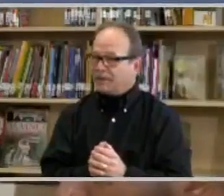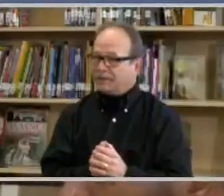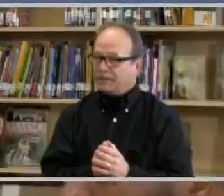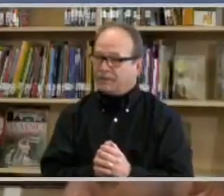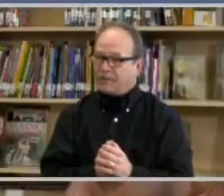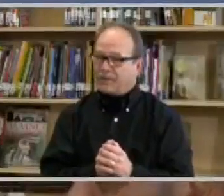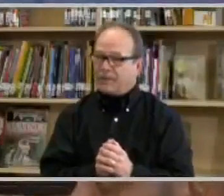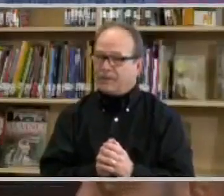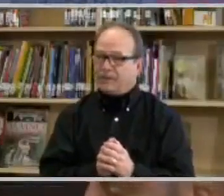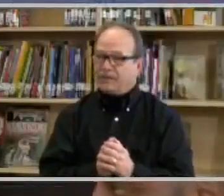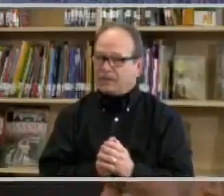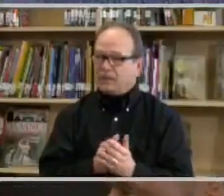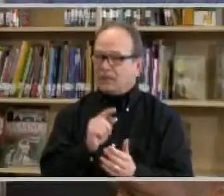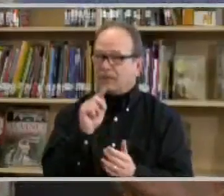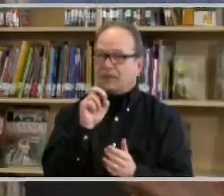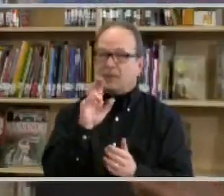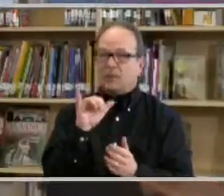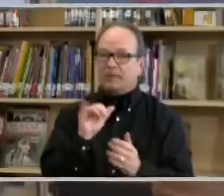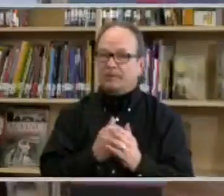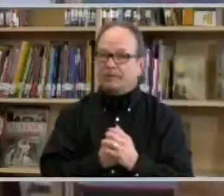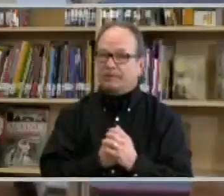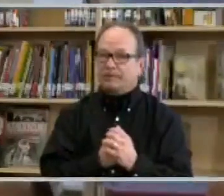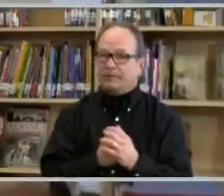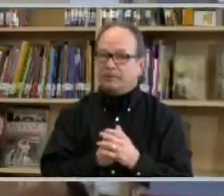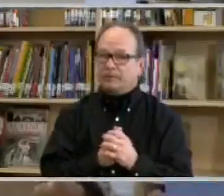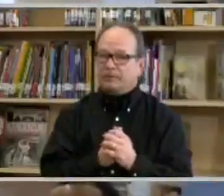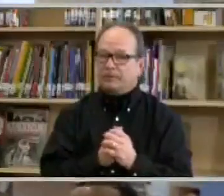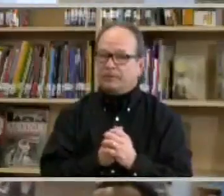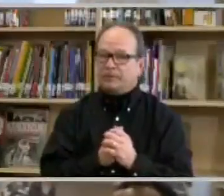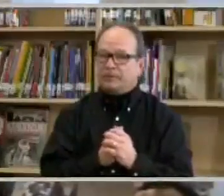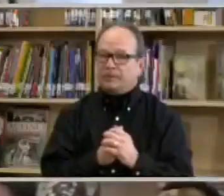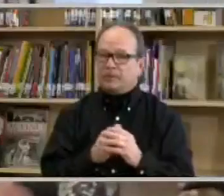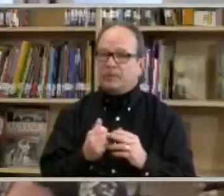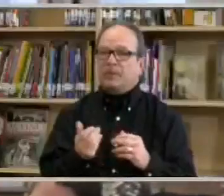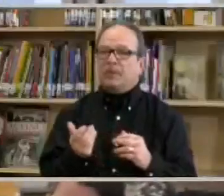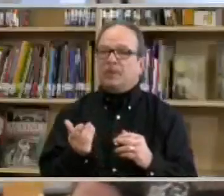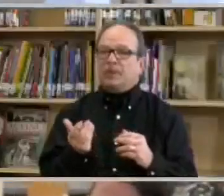YES, TERRY, JEANINE?